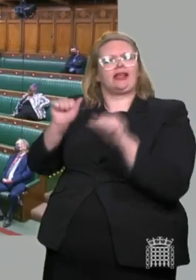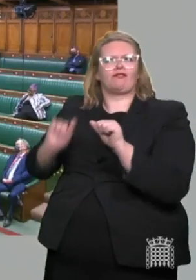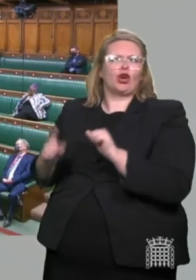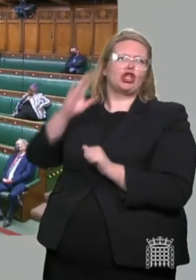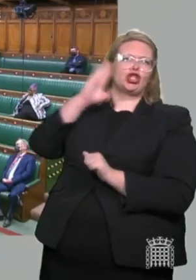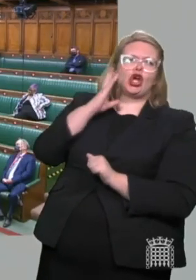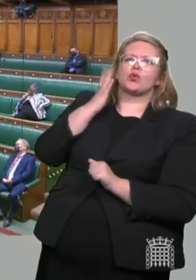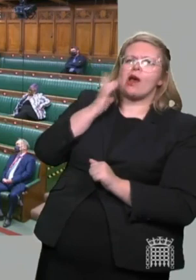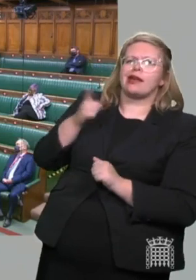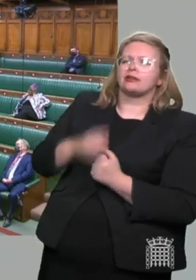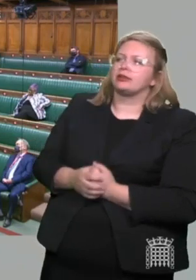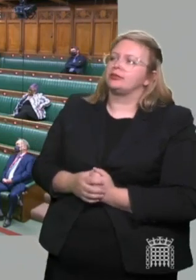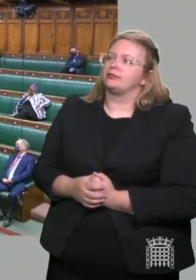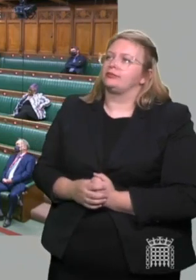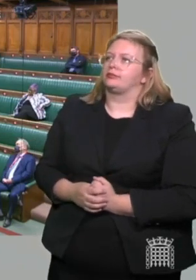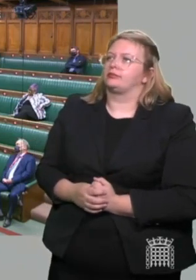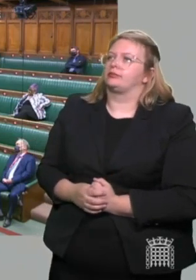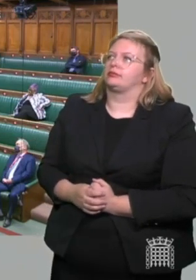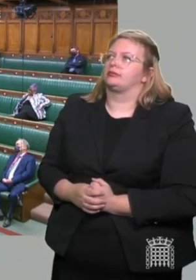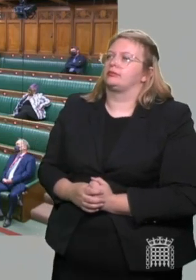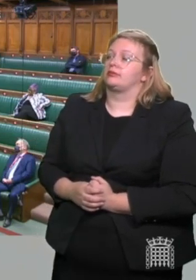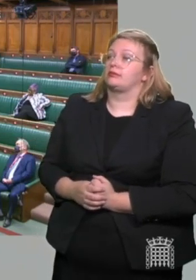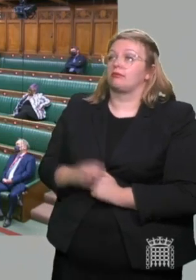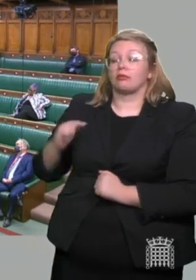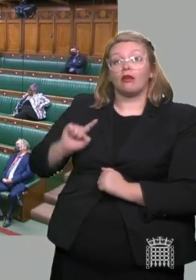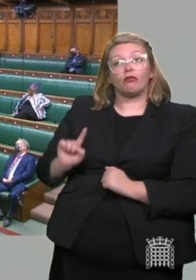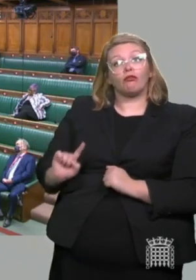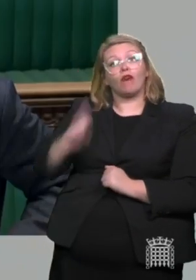The Prime Minister I first was made aware of the plan for a European